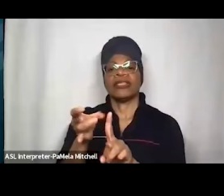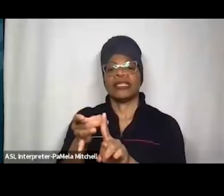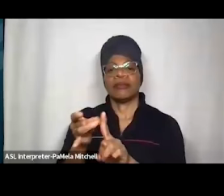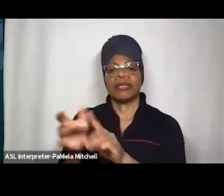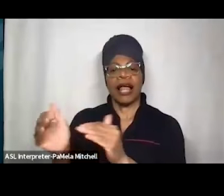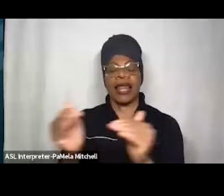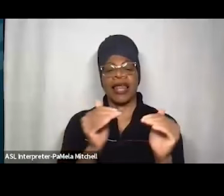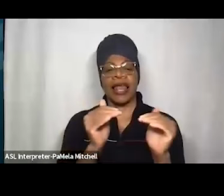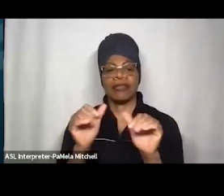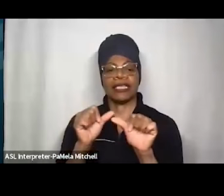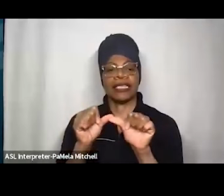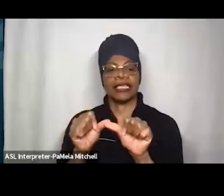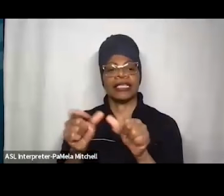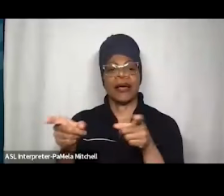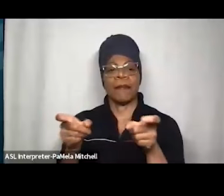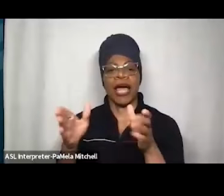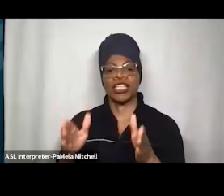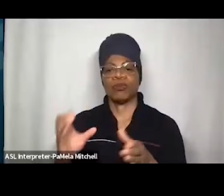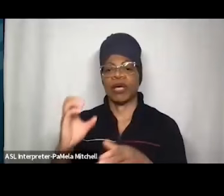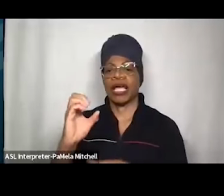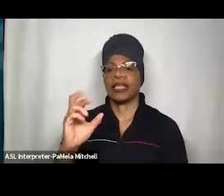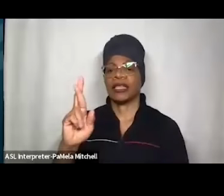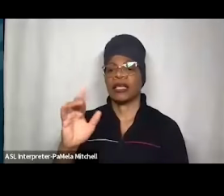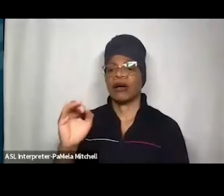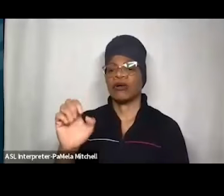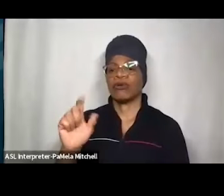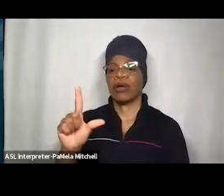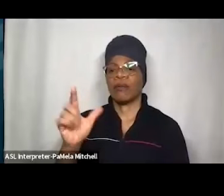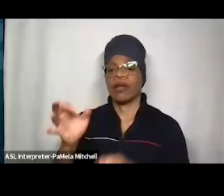So there again, another useful approach